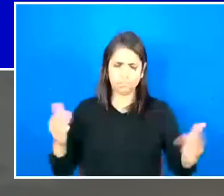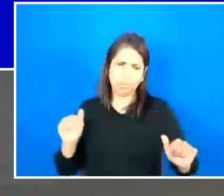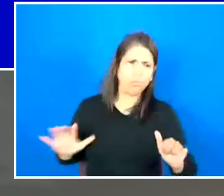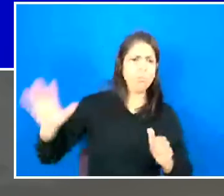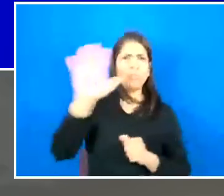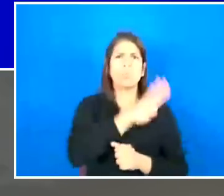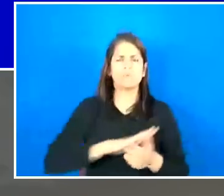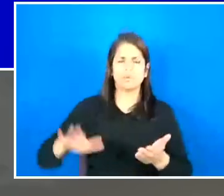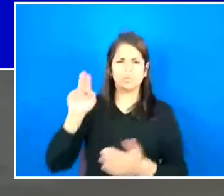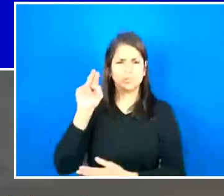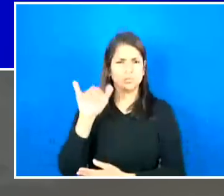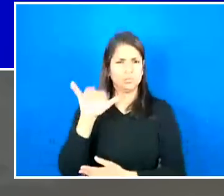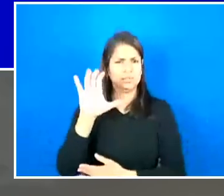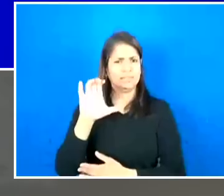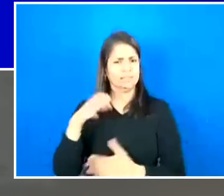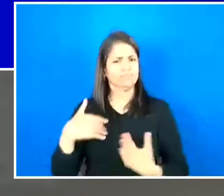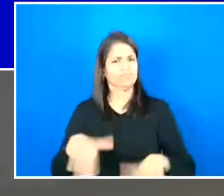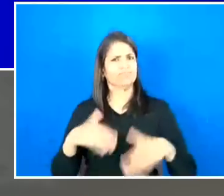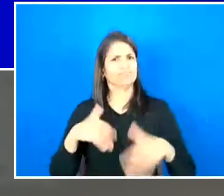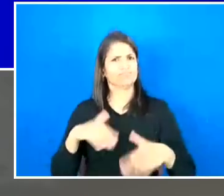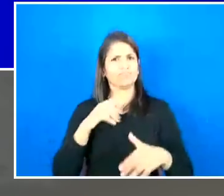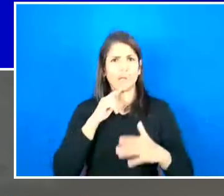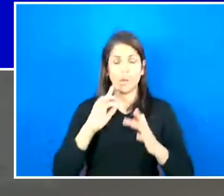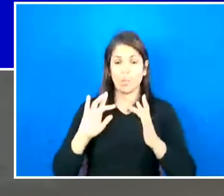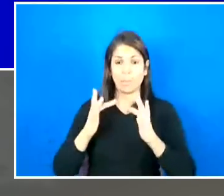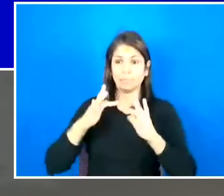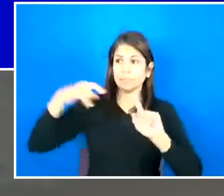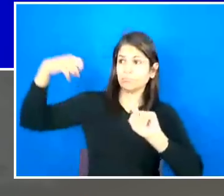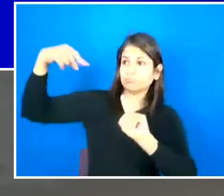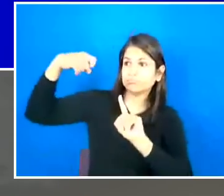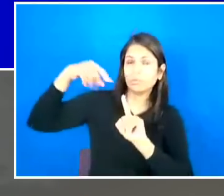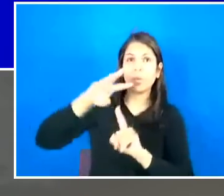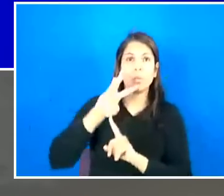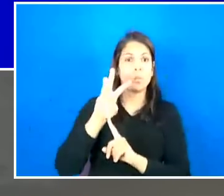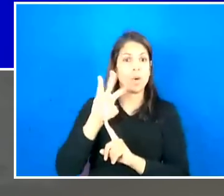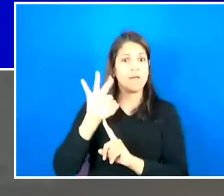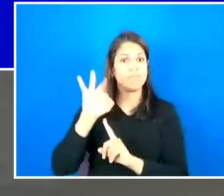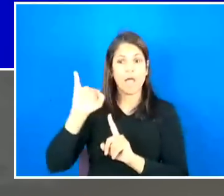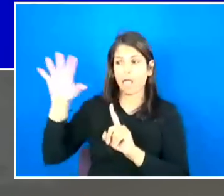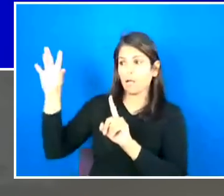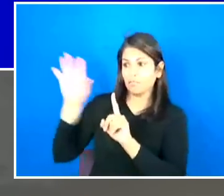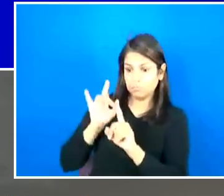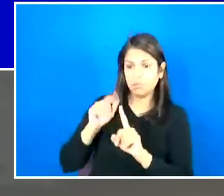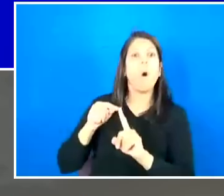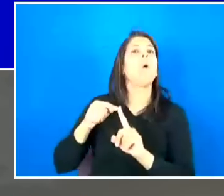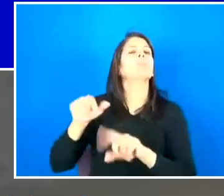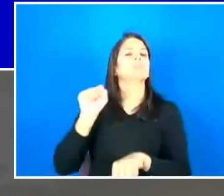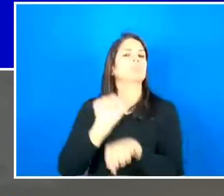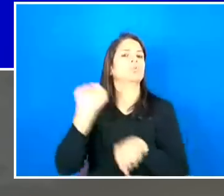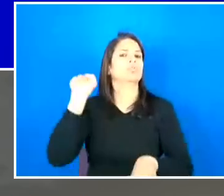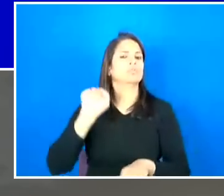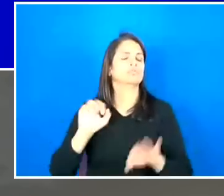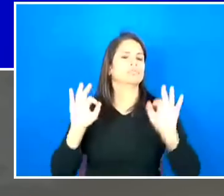MATTER OF WEEKS AND THAT'S TREMEOUNDS THWI THE INTERNET SERVICE ATTACHED. THIS IS HOW YOU FIGHT THE DIGITAL